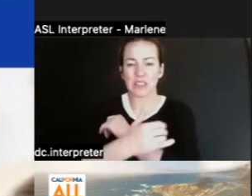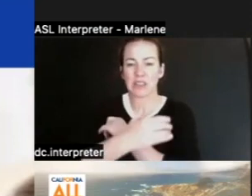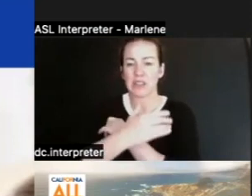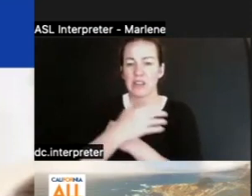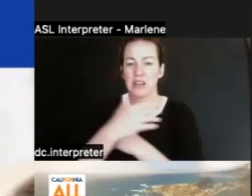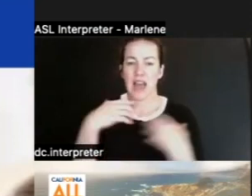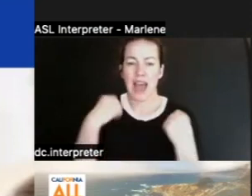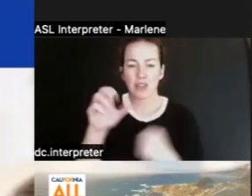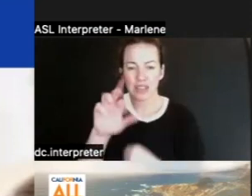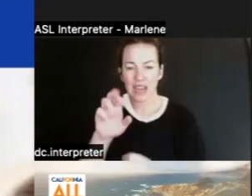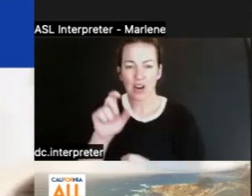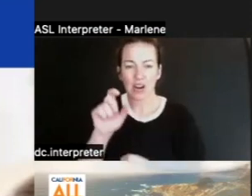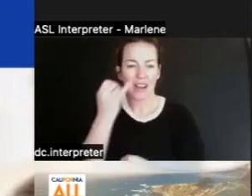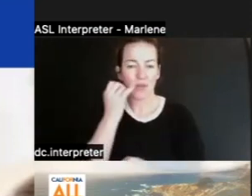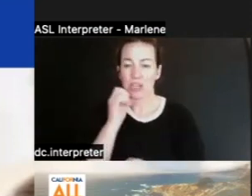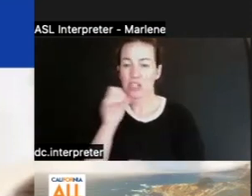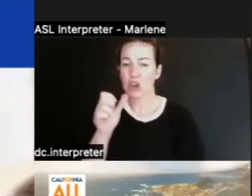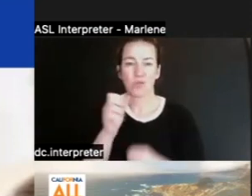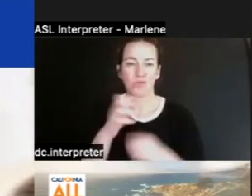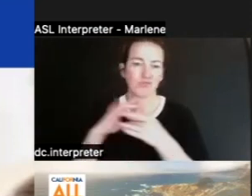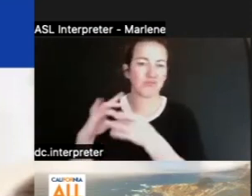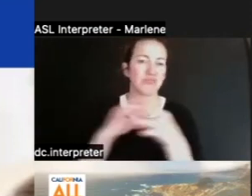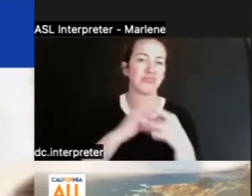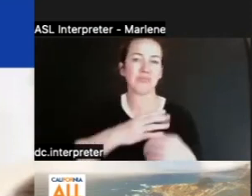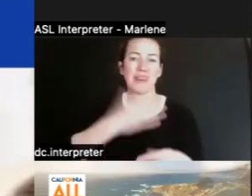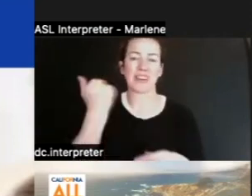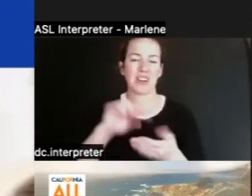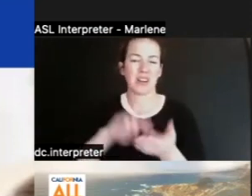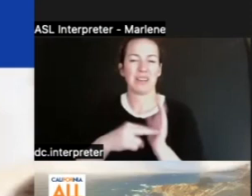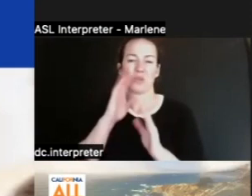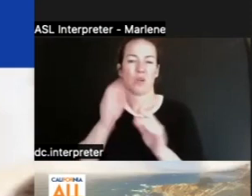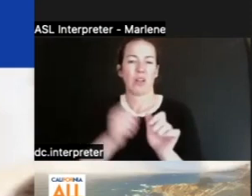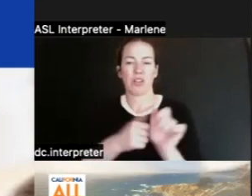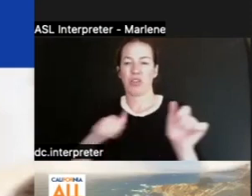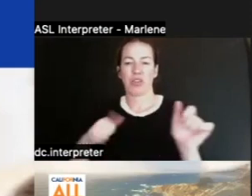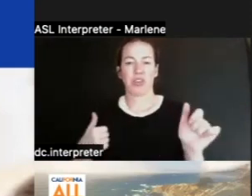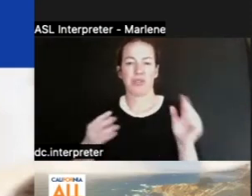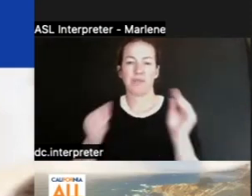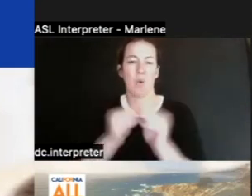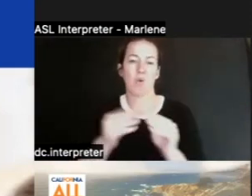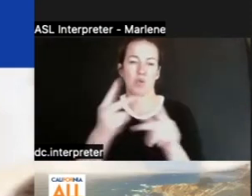We're just not gonna move the needle on this like we need to thanks laura. Absolutely and and also